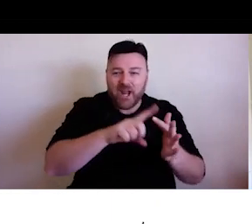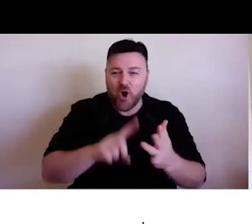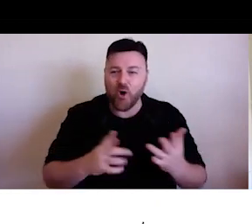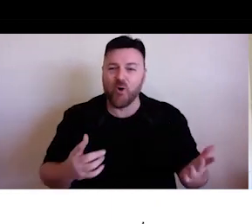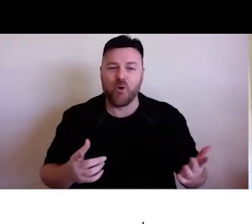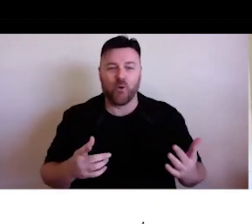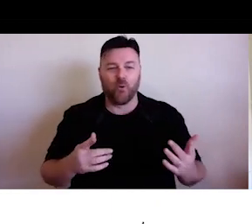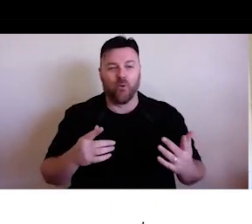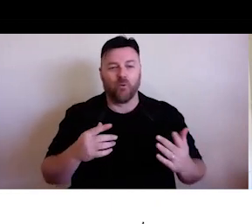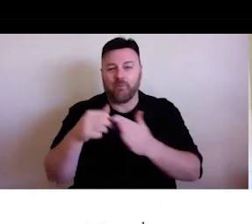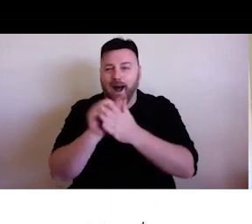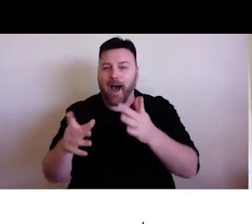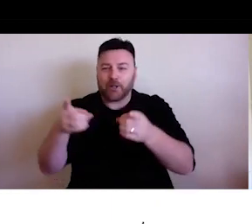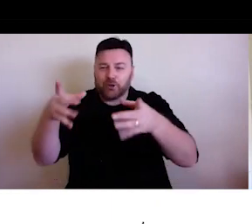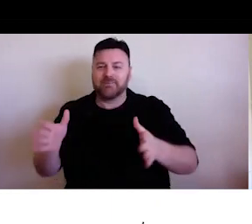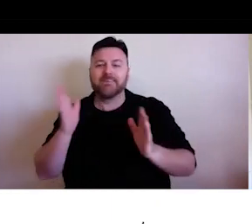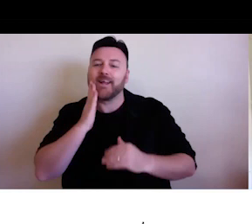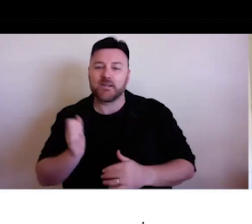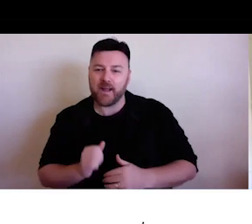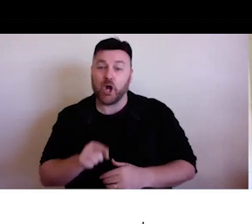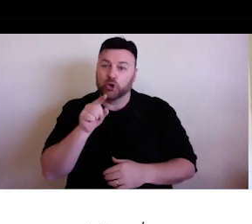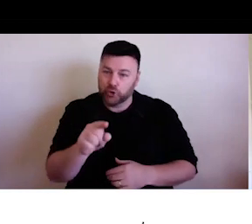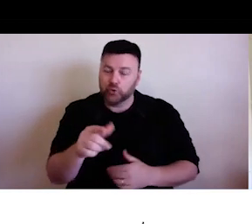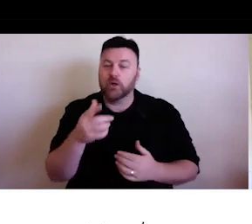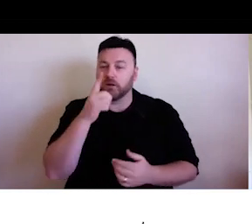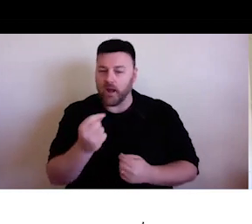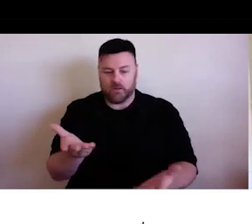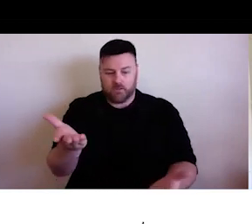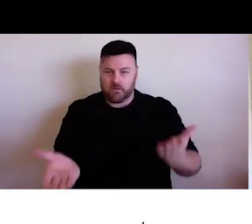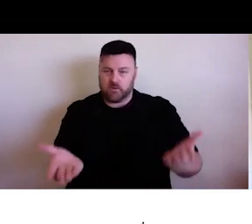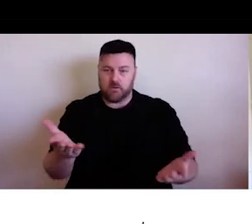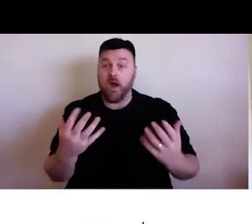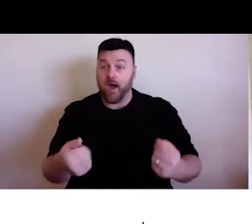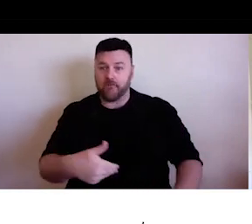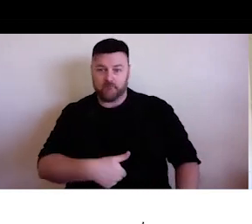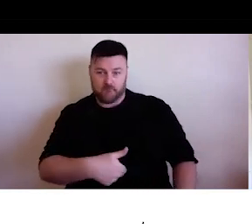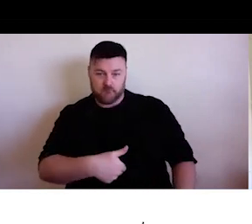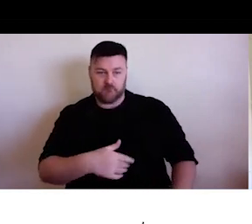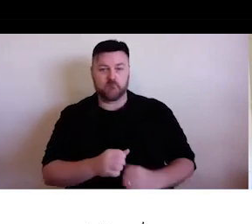director, or whatever it may be - you can still sense, challenge,